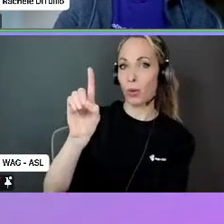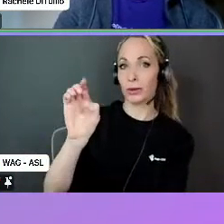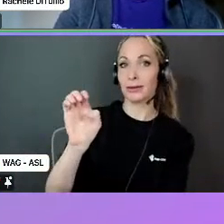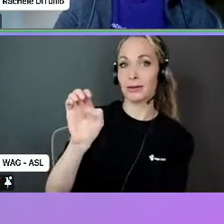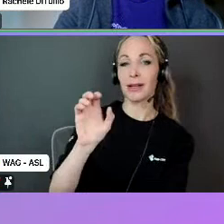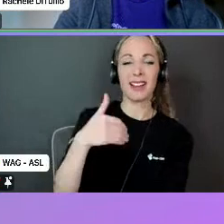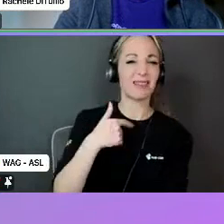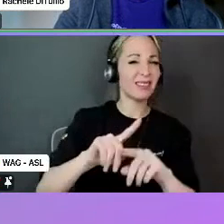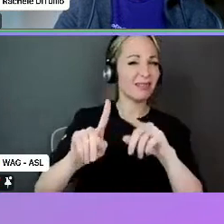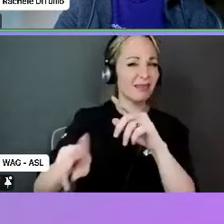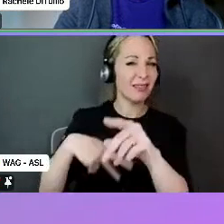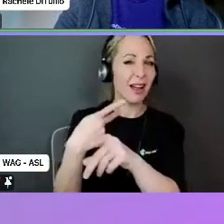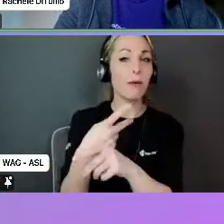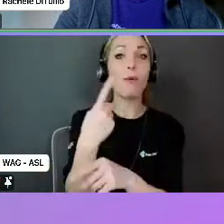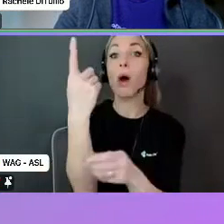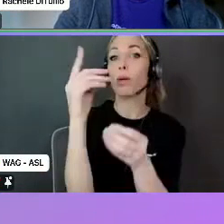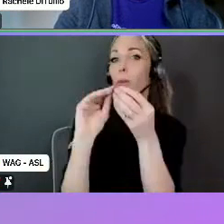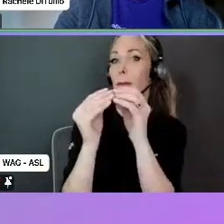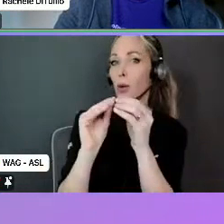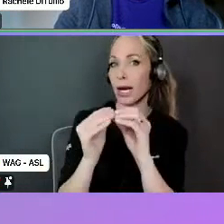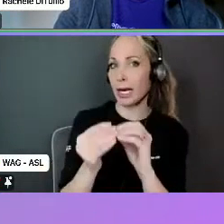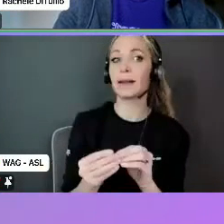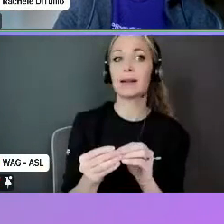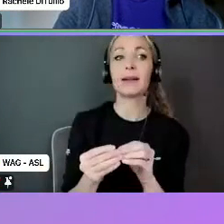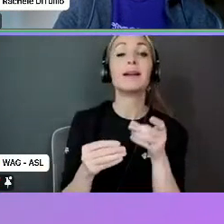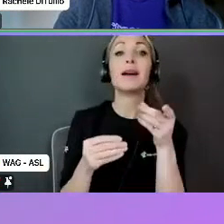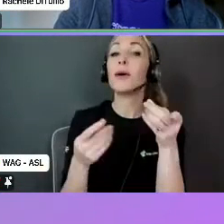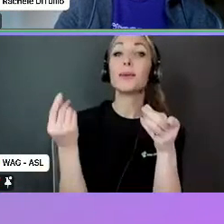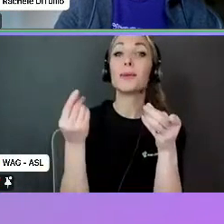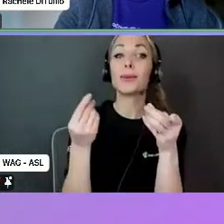it's just one word, input mode, types of and there are different input modes, but a